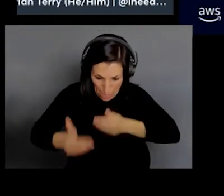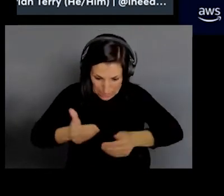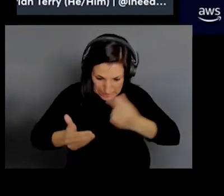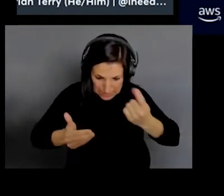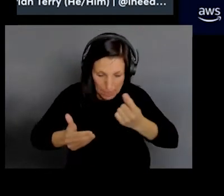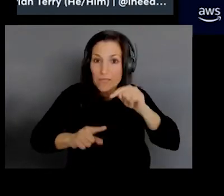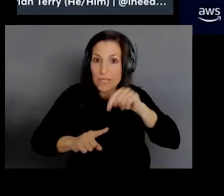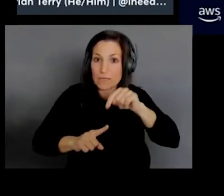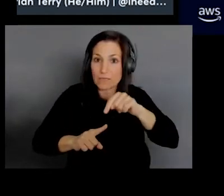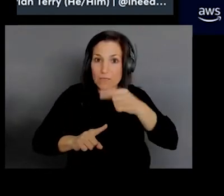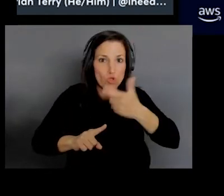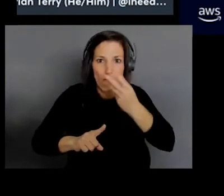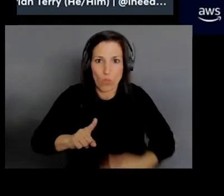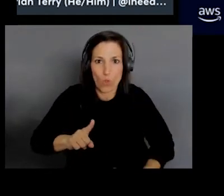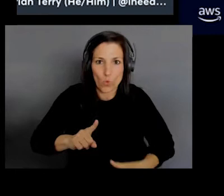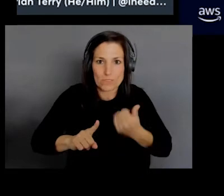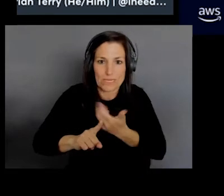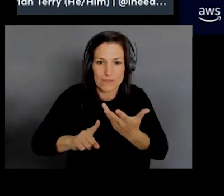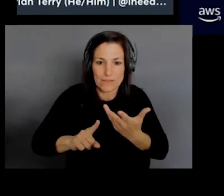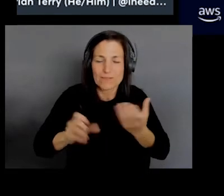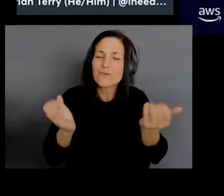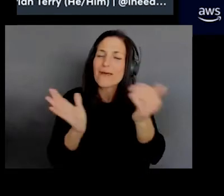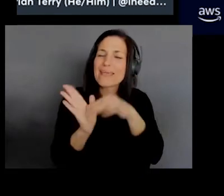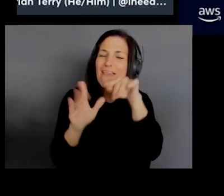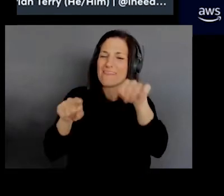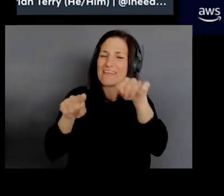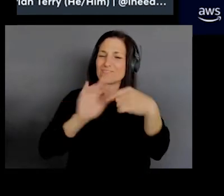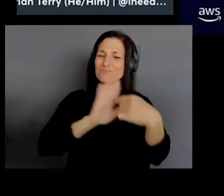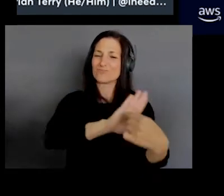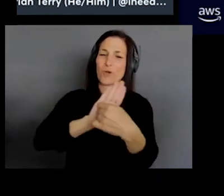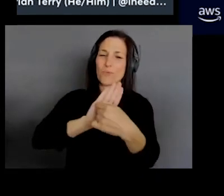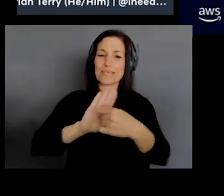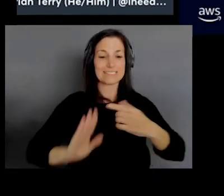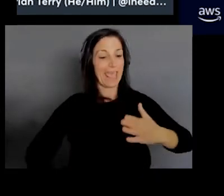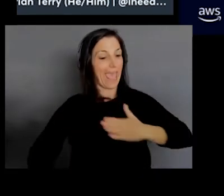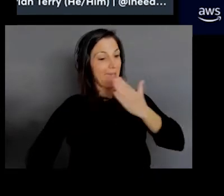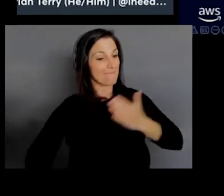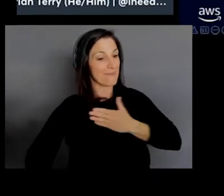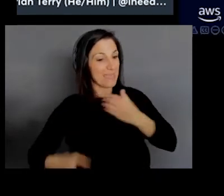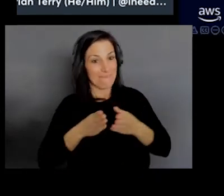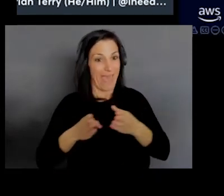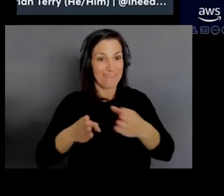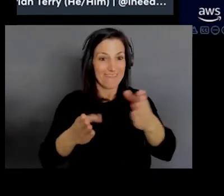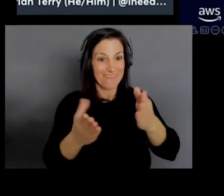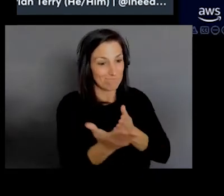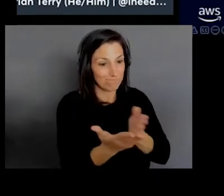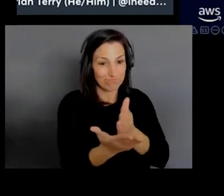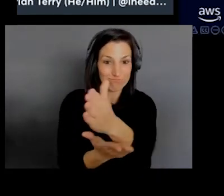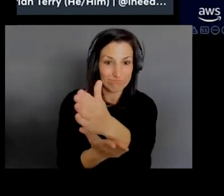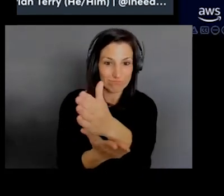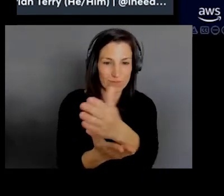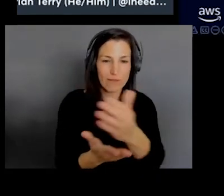Right. - So this is the happy path, let's say not so happy path, so here's kind of what I'm calling the sad path.